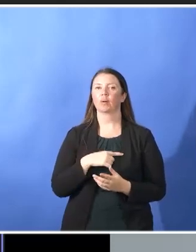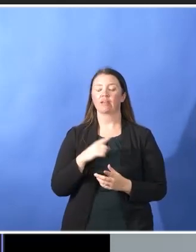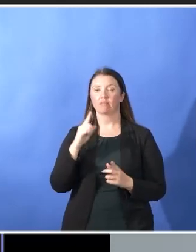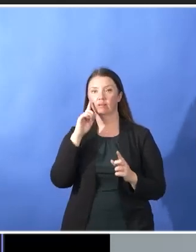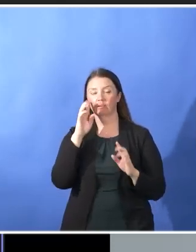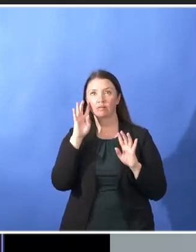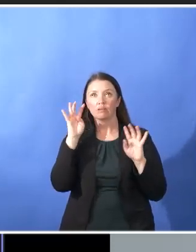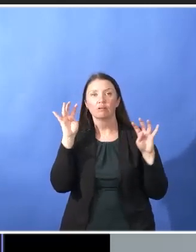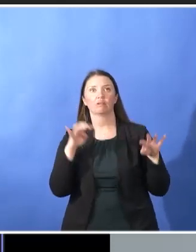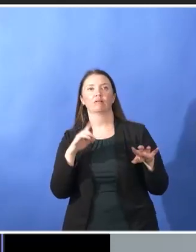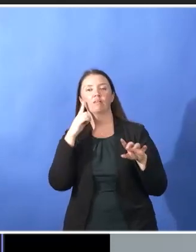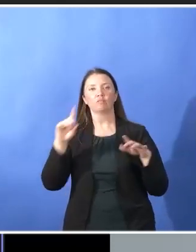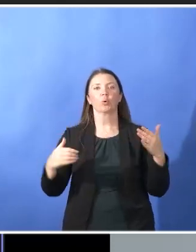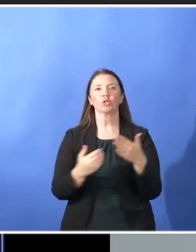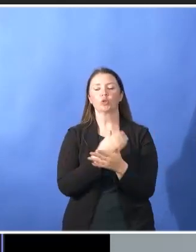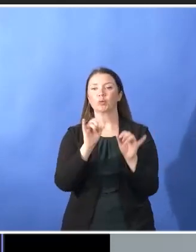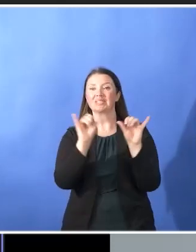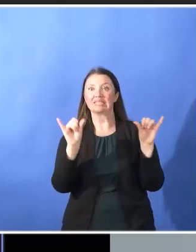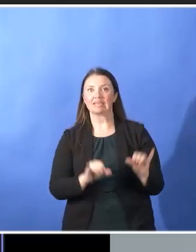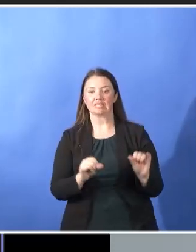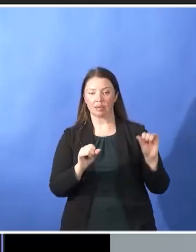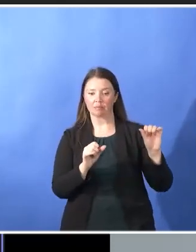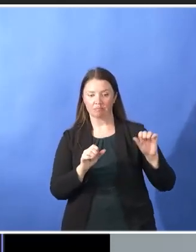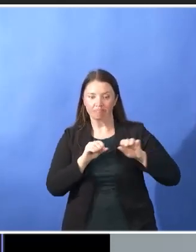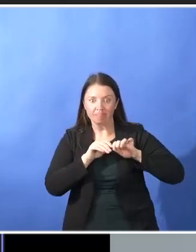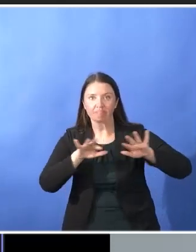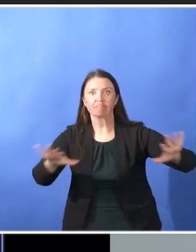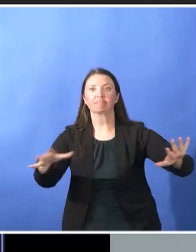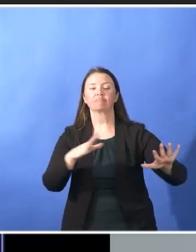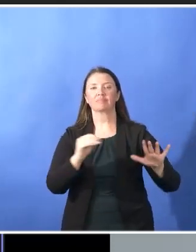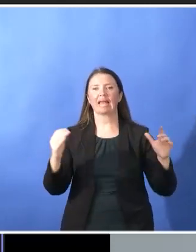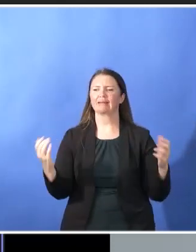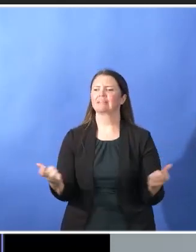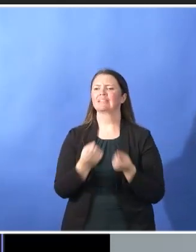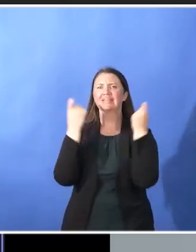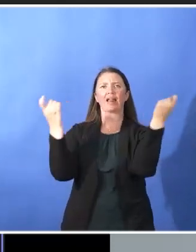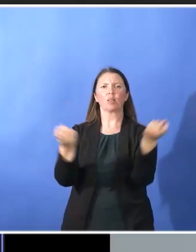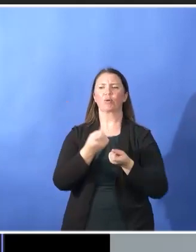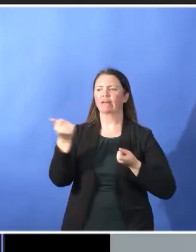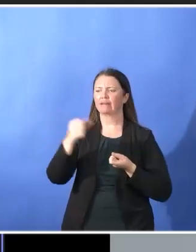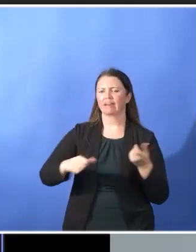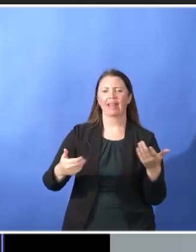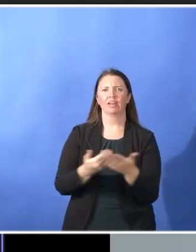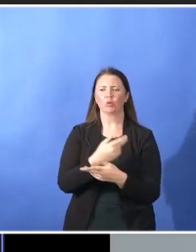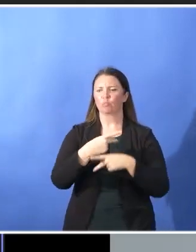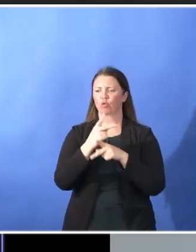SYSTEM DEPLOYMENT AND CAPABILITIES THEY HAVE BROUGHT TO THE MARKET, BUT OUR ROLE IS MORE THAN MAKING SURE THE NEXT